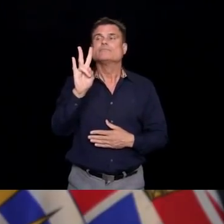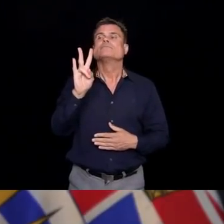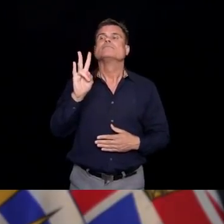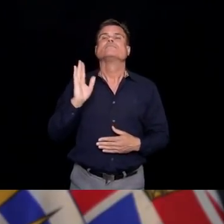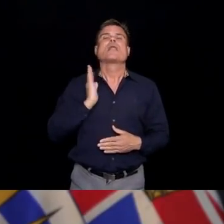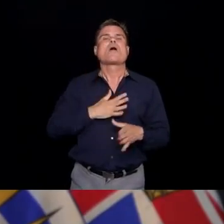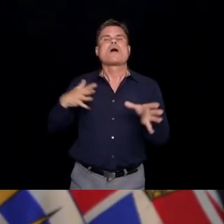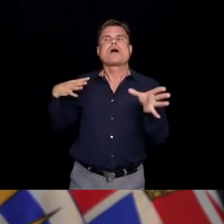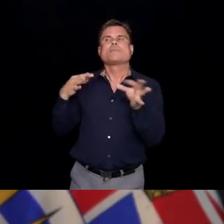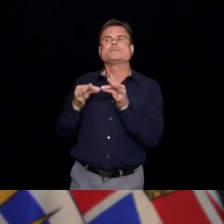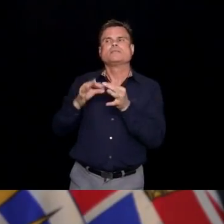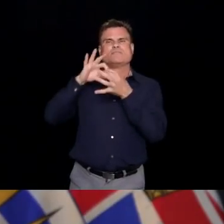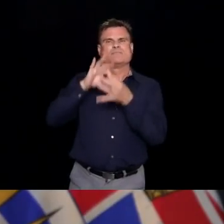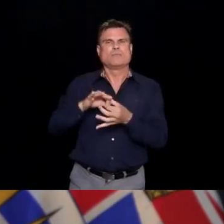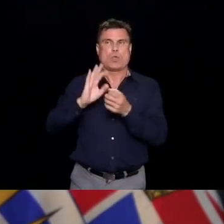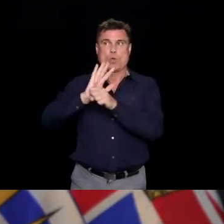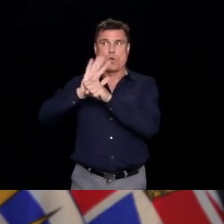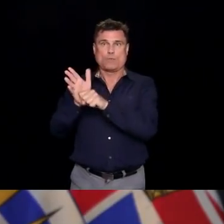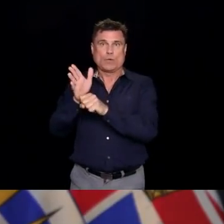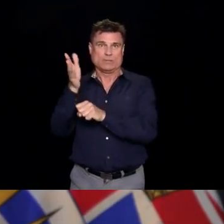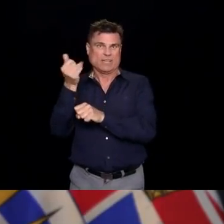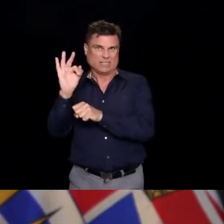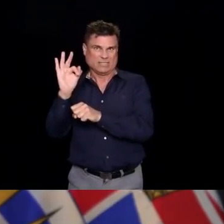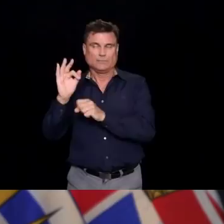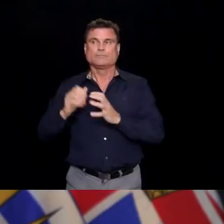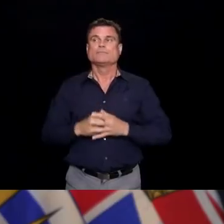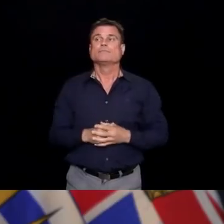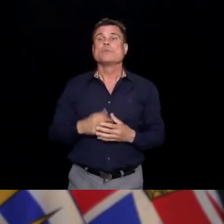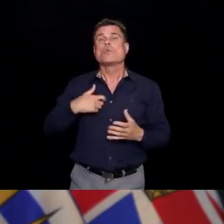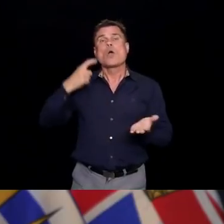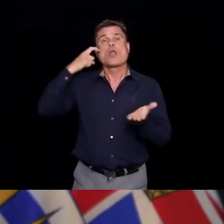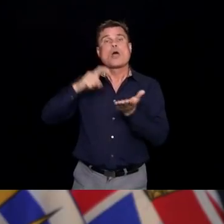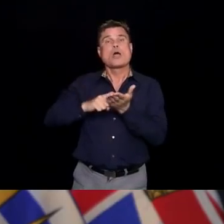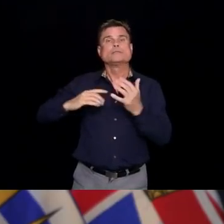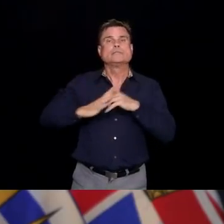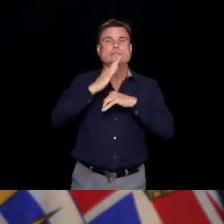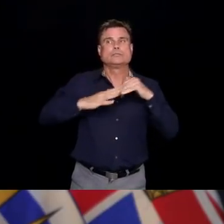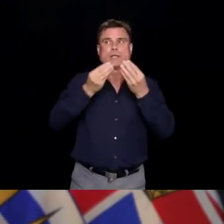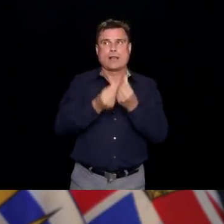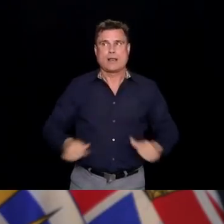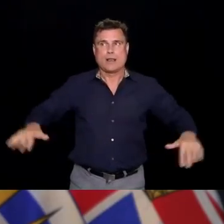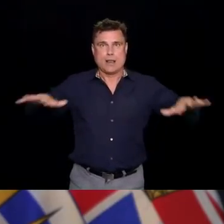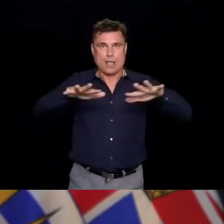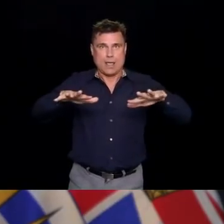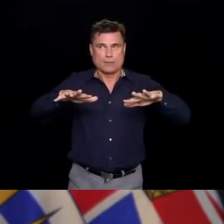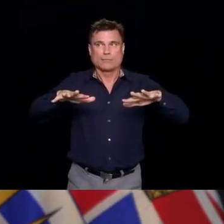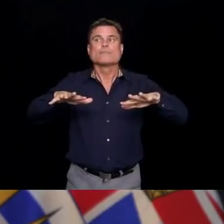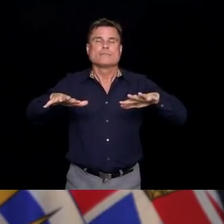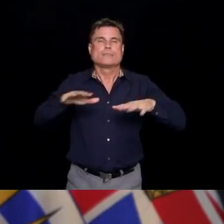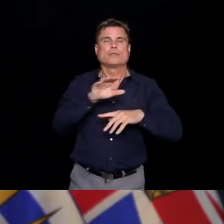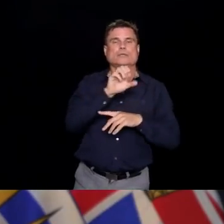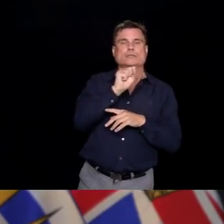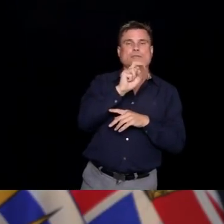Good afternoon, I'm Dr Bonnie Henry, the provincial health officer for British Columbia, and today July 17, this is our update on COVID-19.